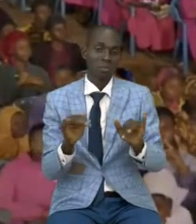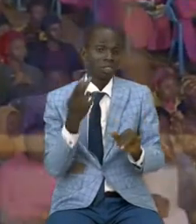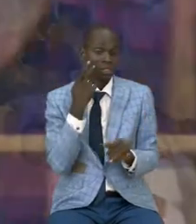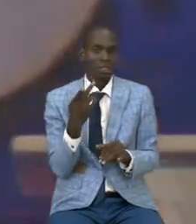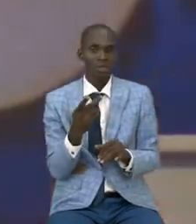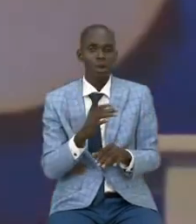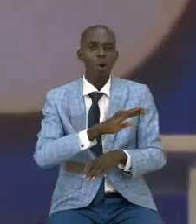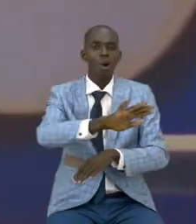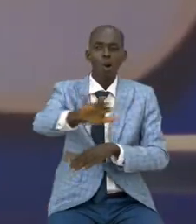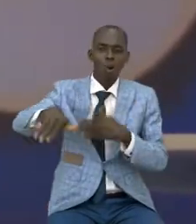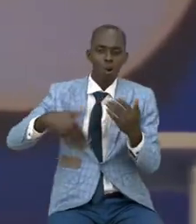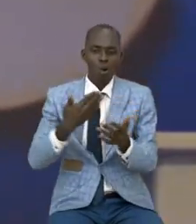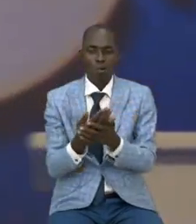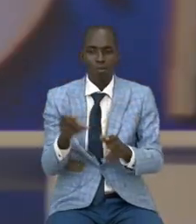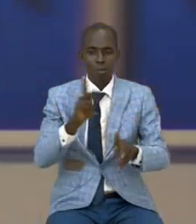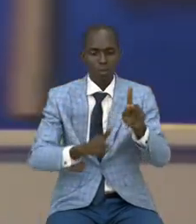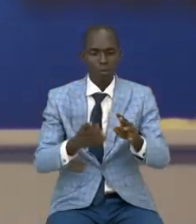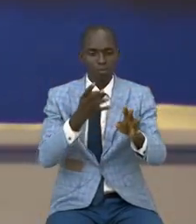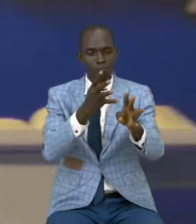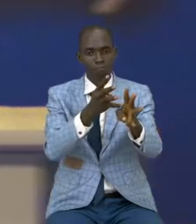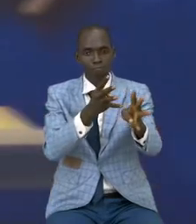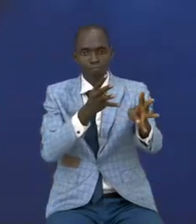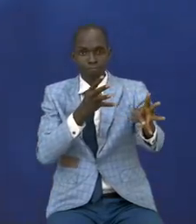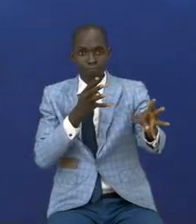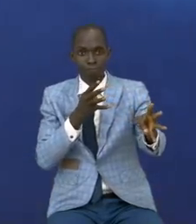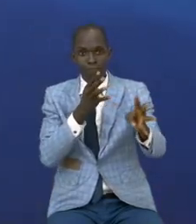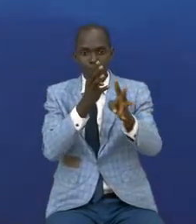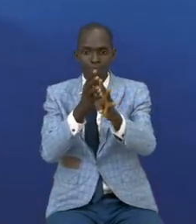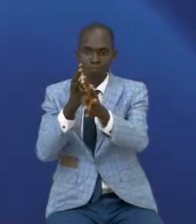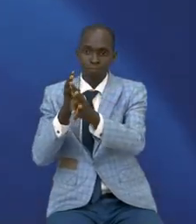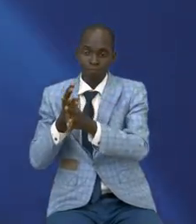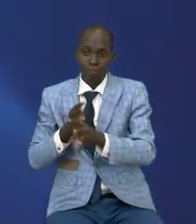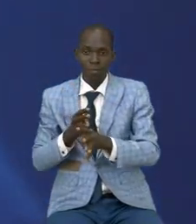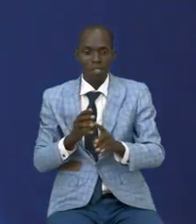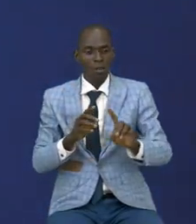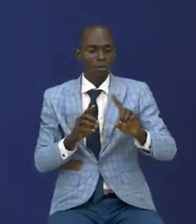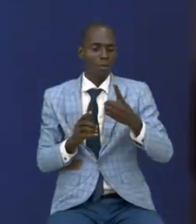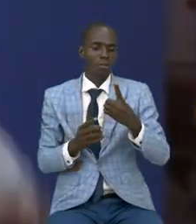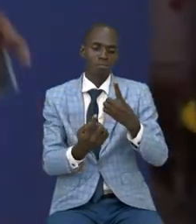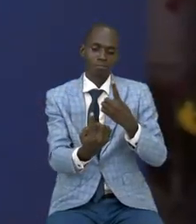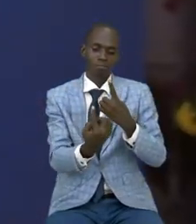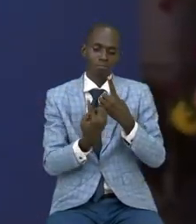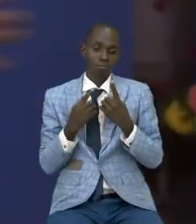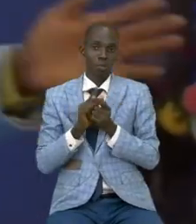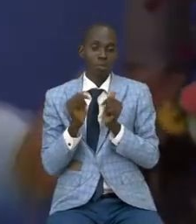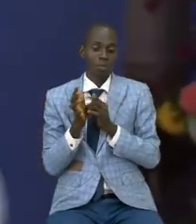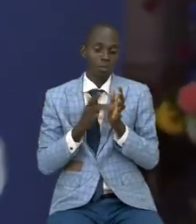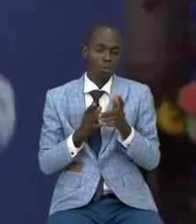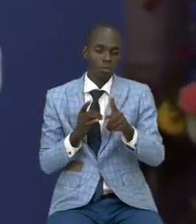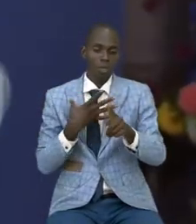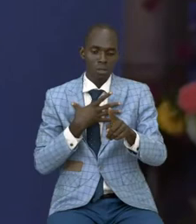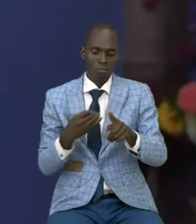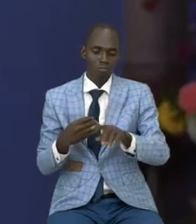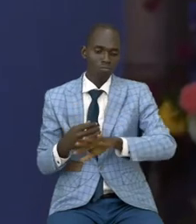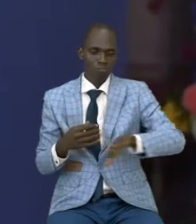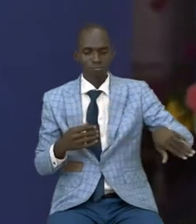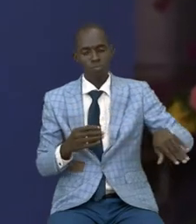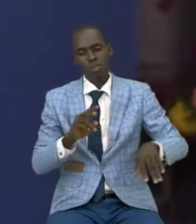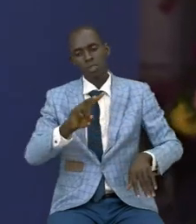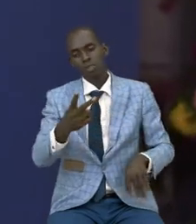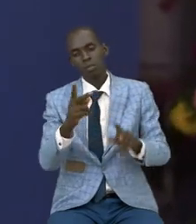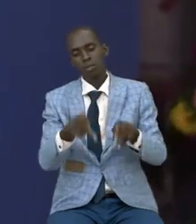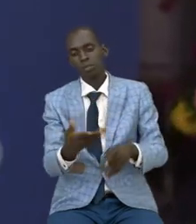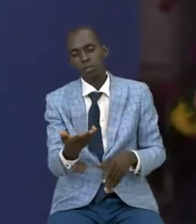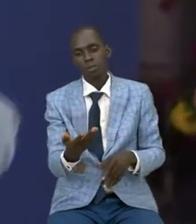are they lined up the first one came okay you are healed yourself the next one and then that one